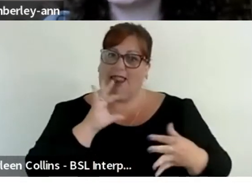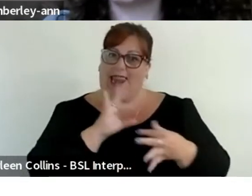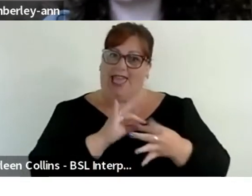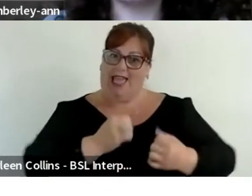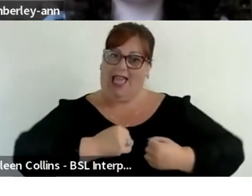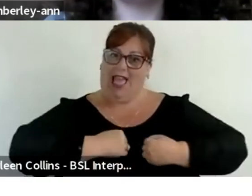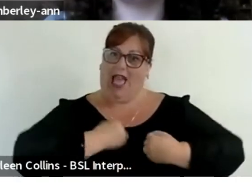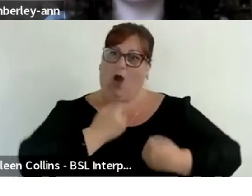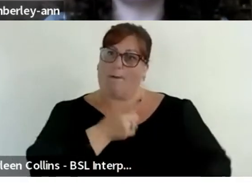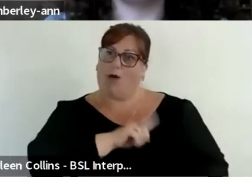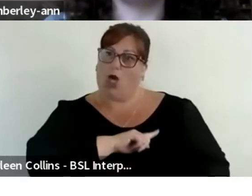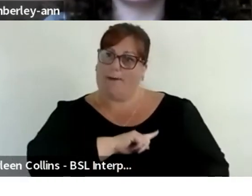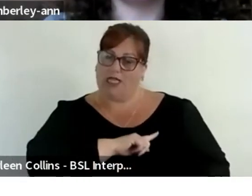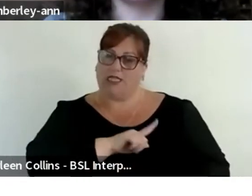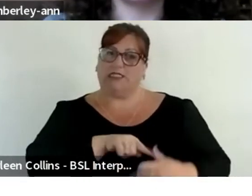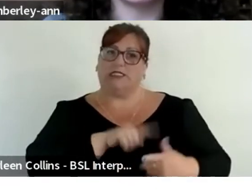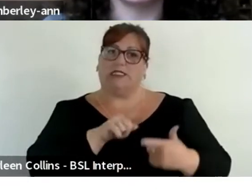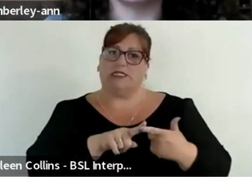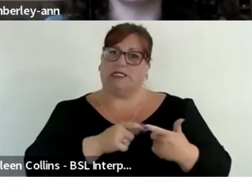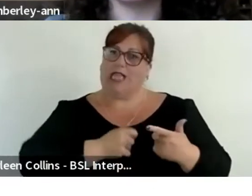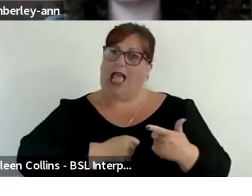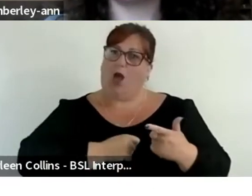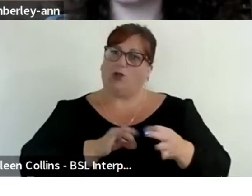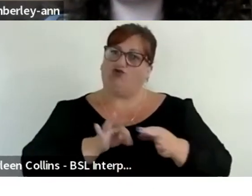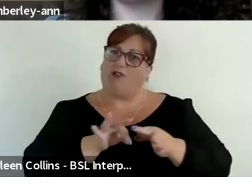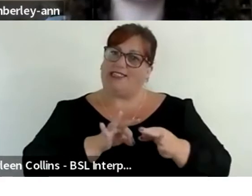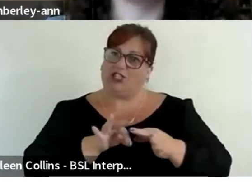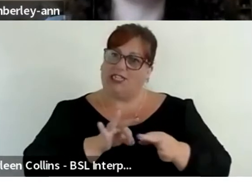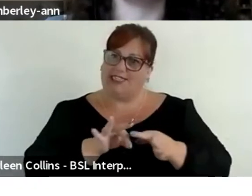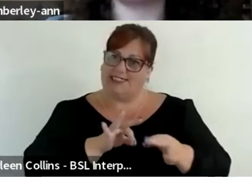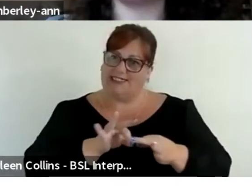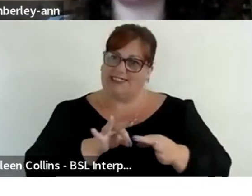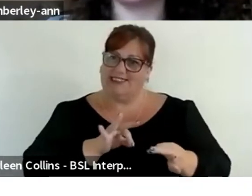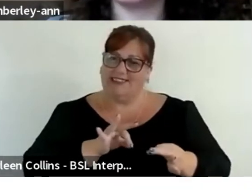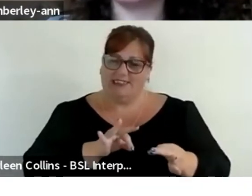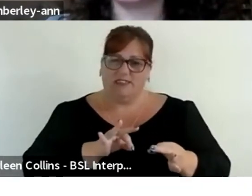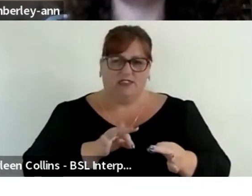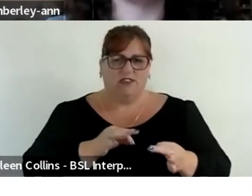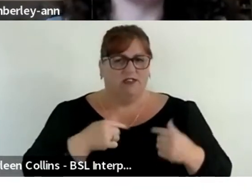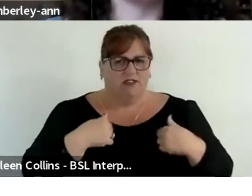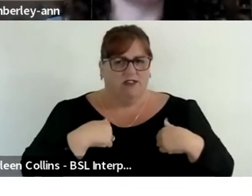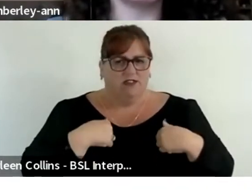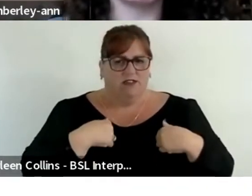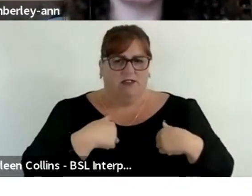The work that we do at PwC is purpose-led and values-driven we are